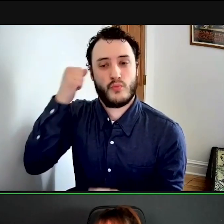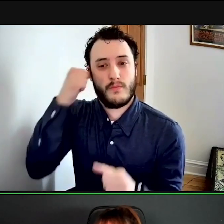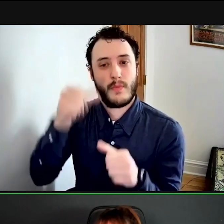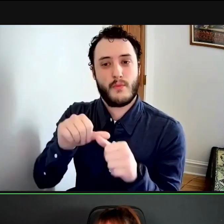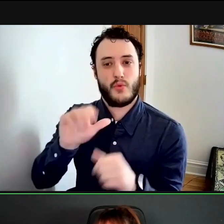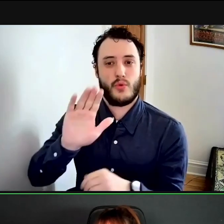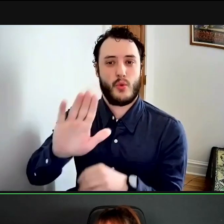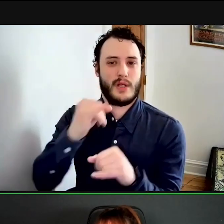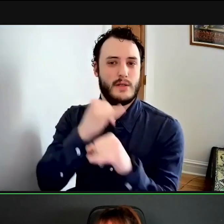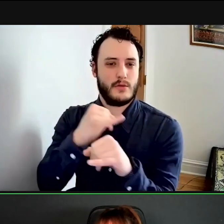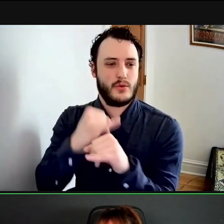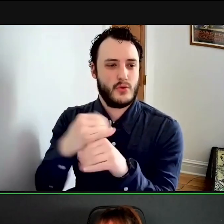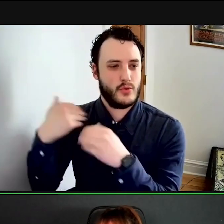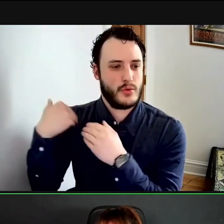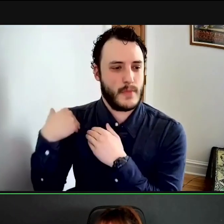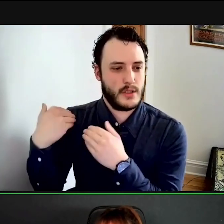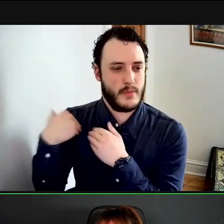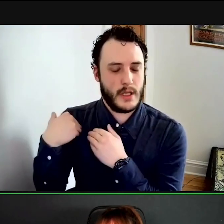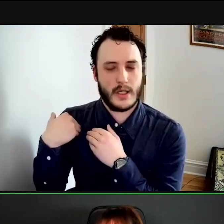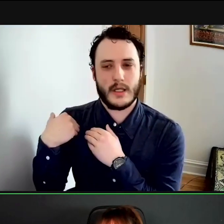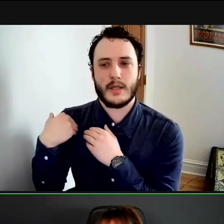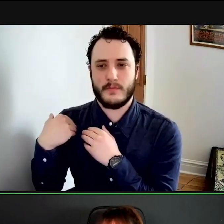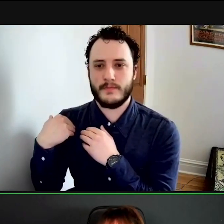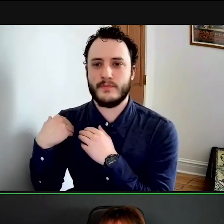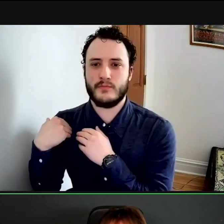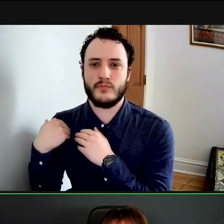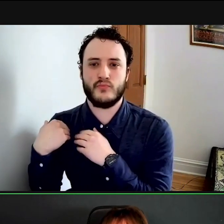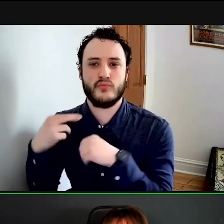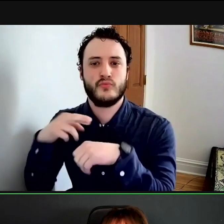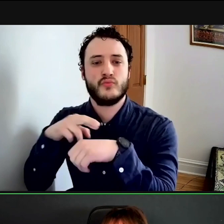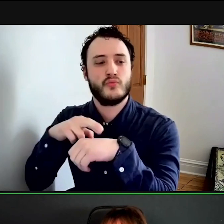many of which I'm sure you are aware.